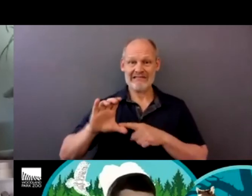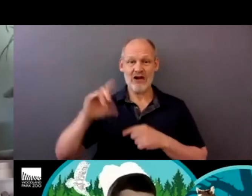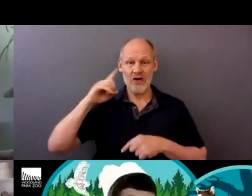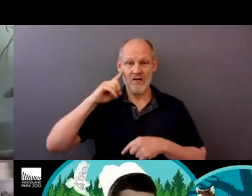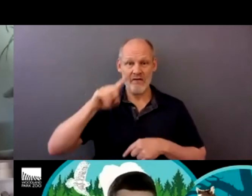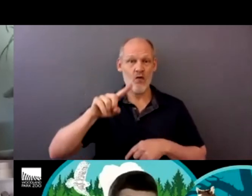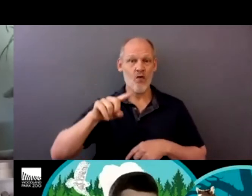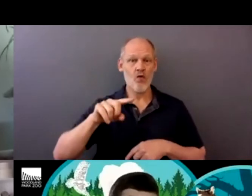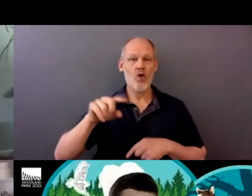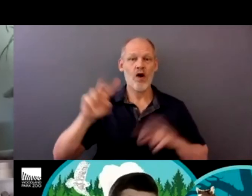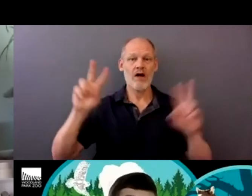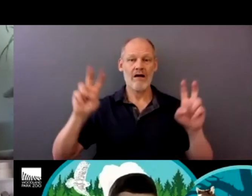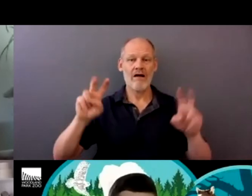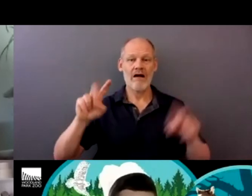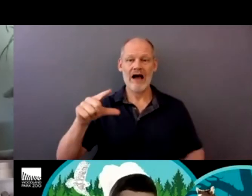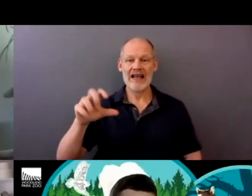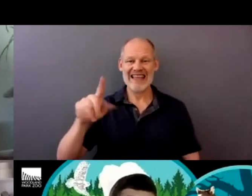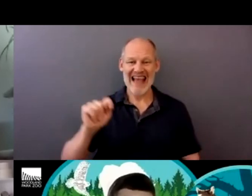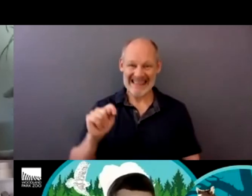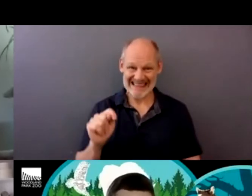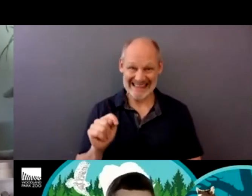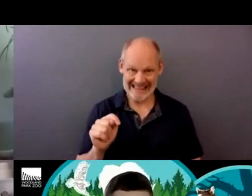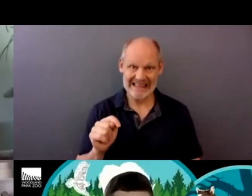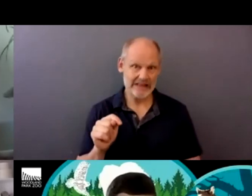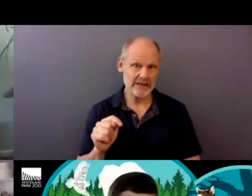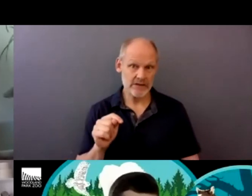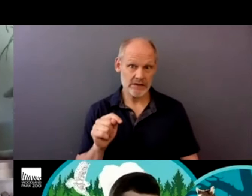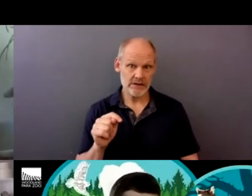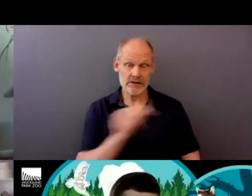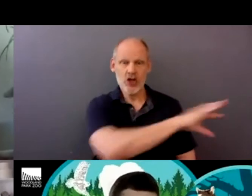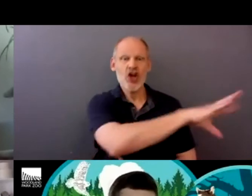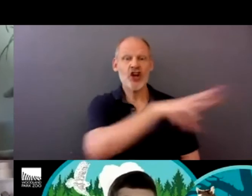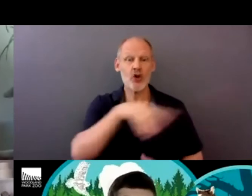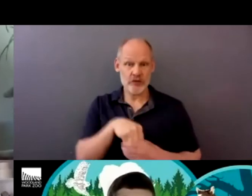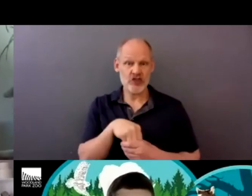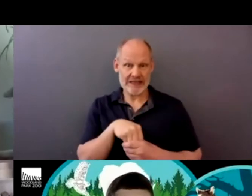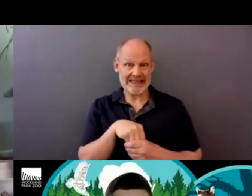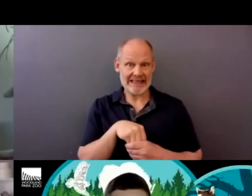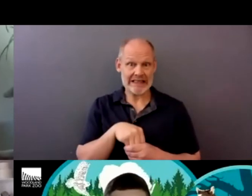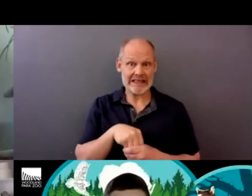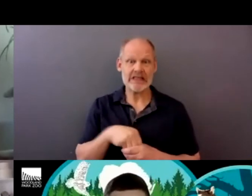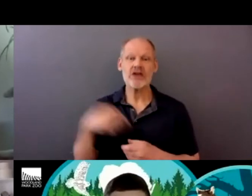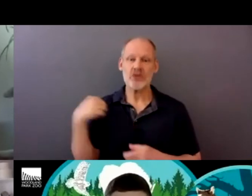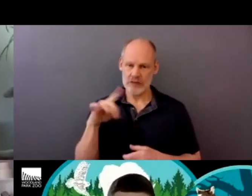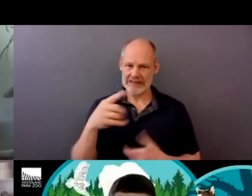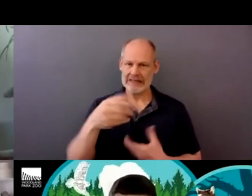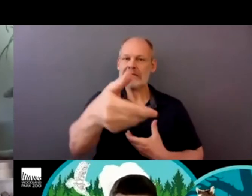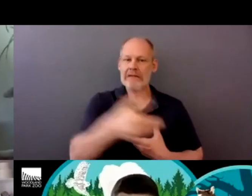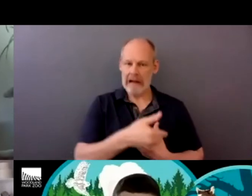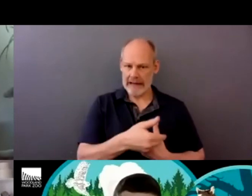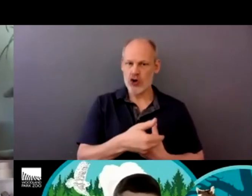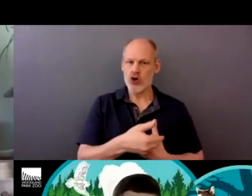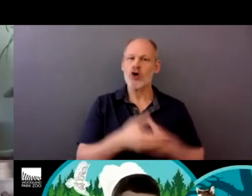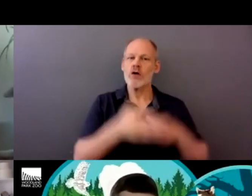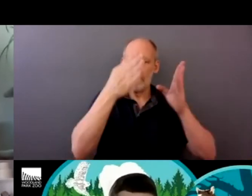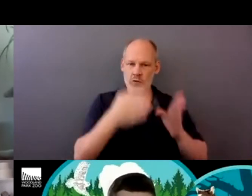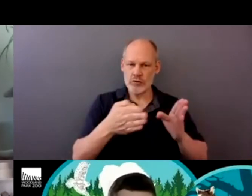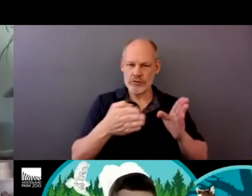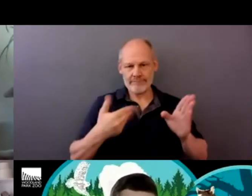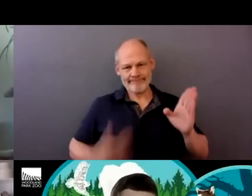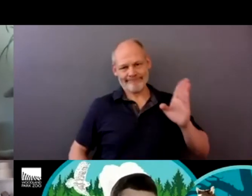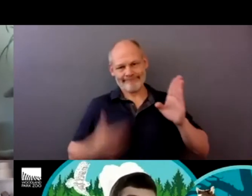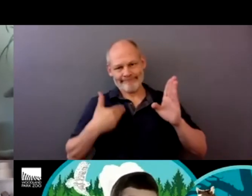position entirely for accessibility which is now a role that I manage. So we've really prioritized